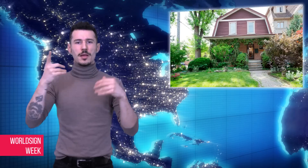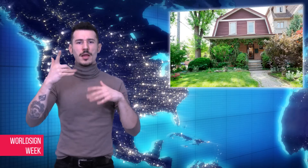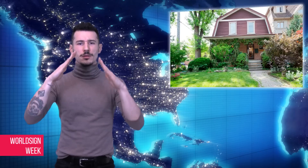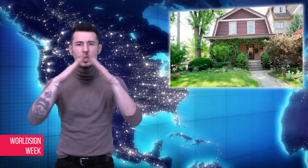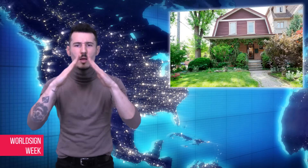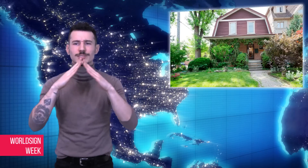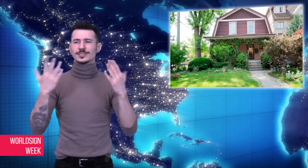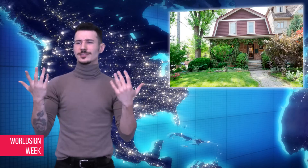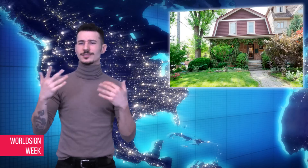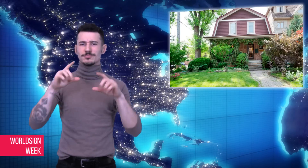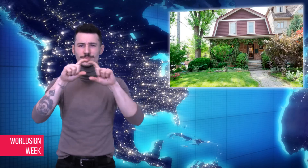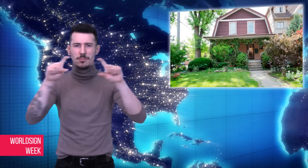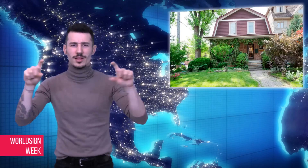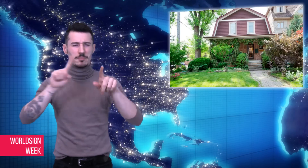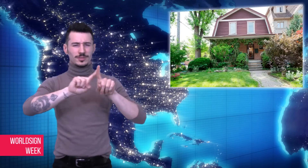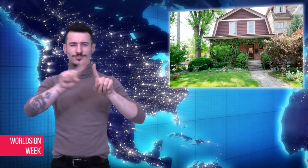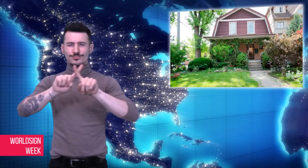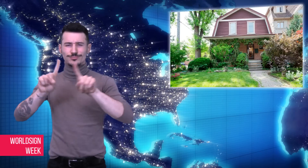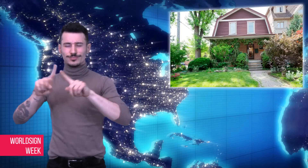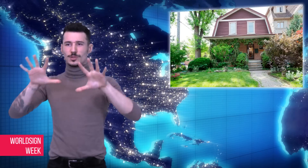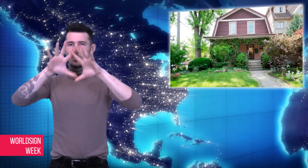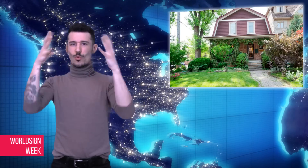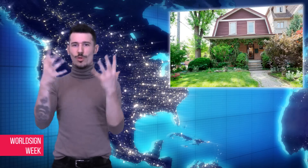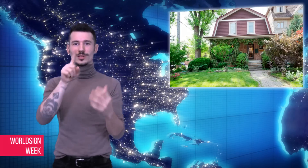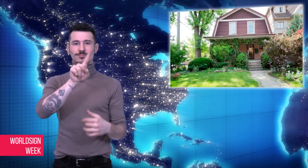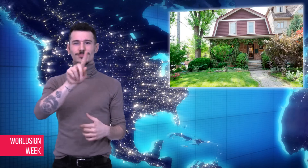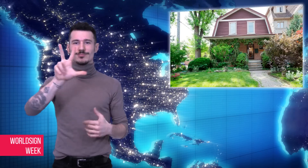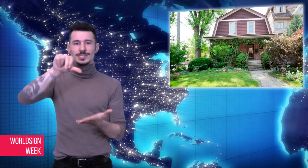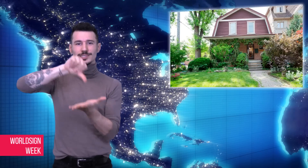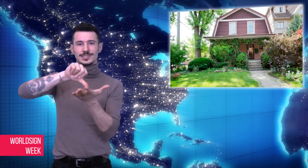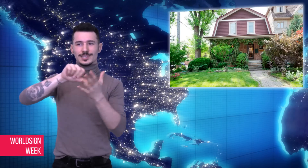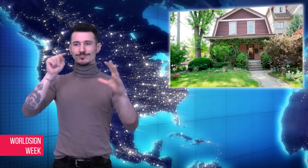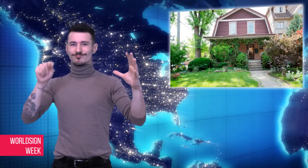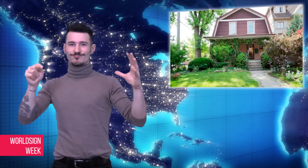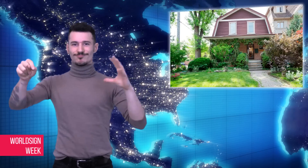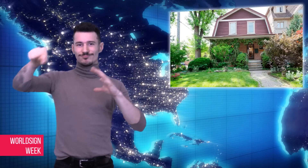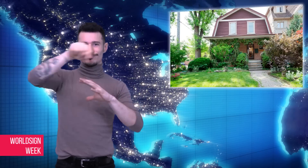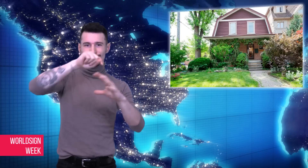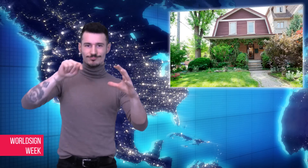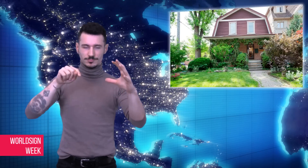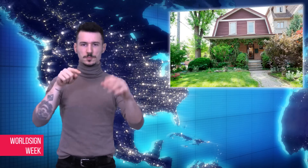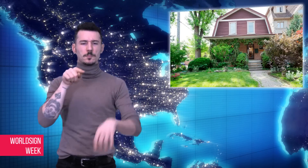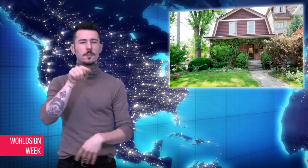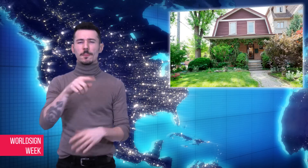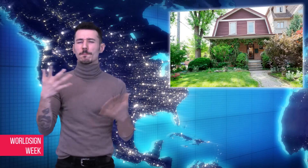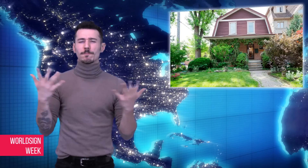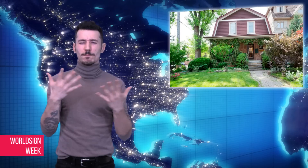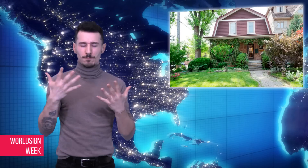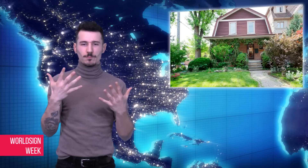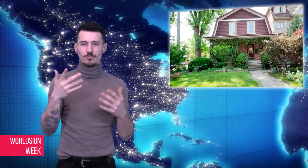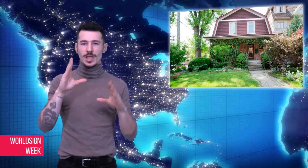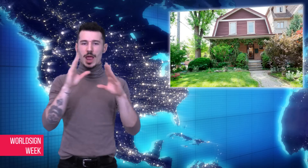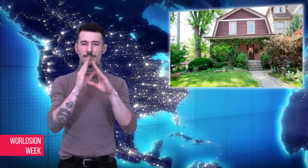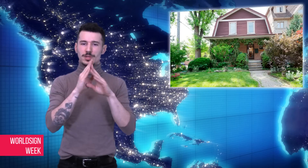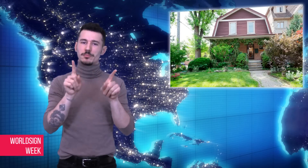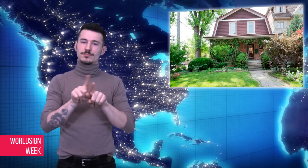response to the complaints from travellers made about misleading photos and